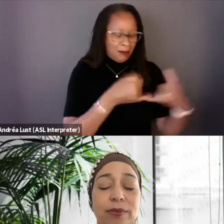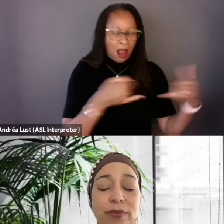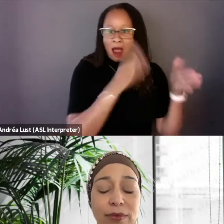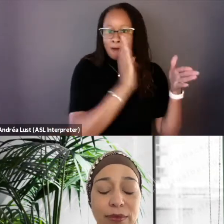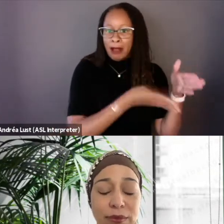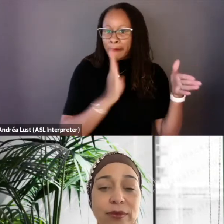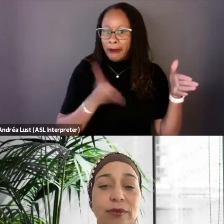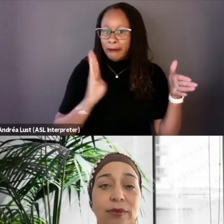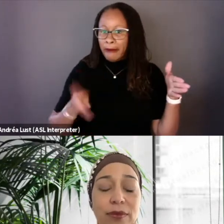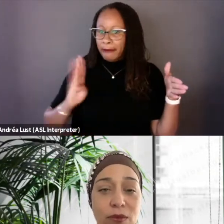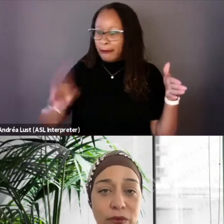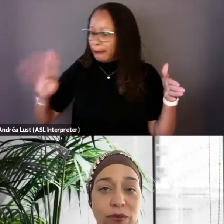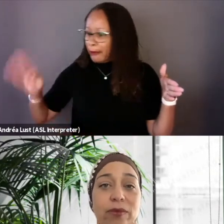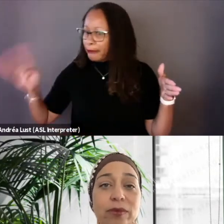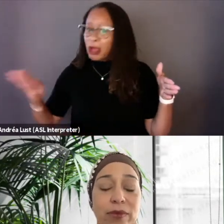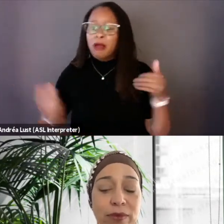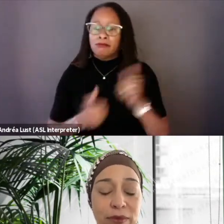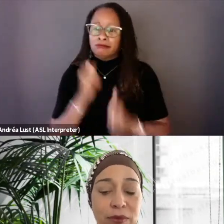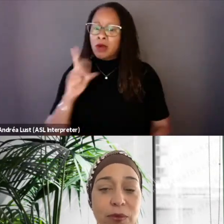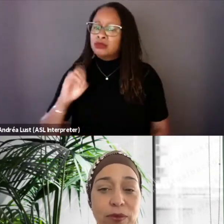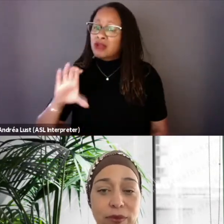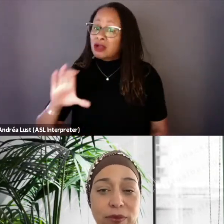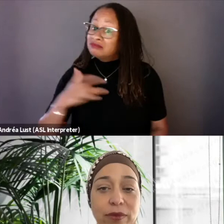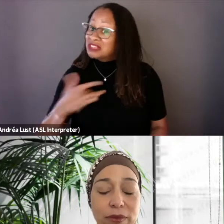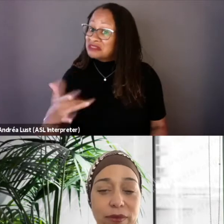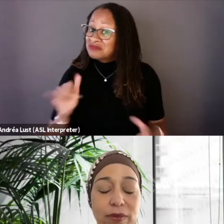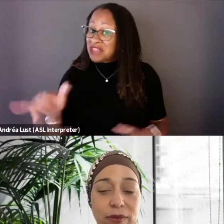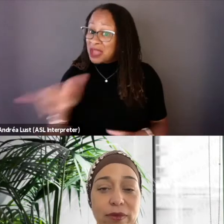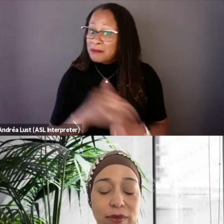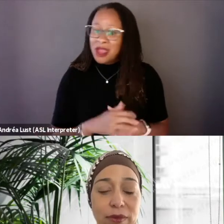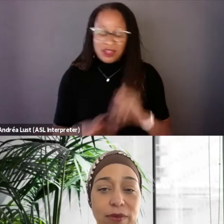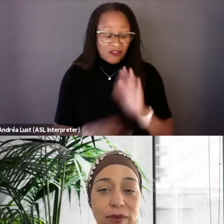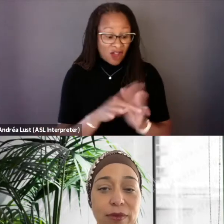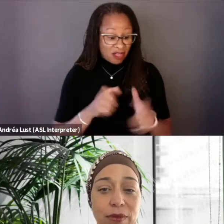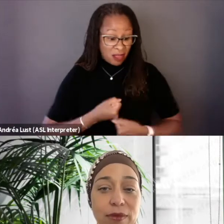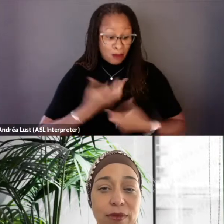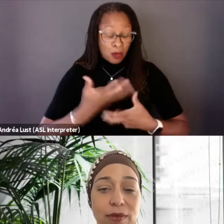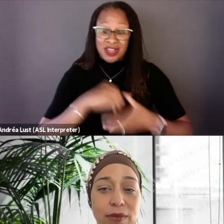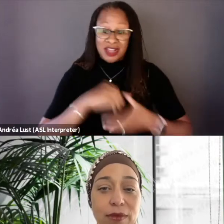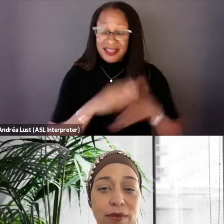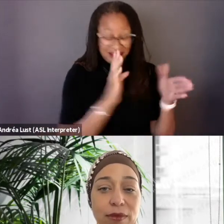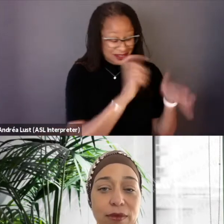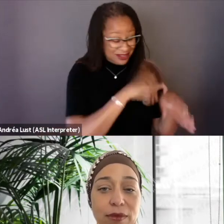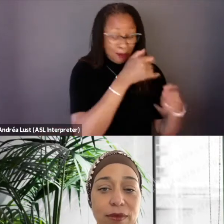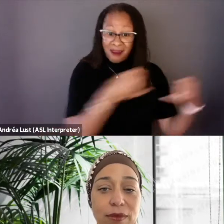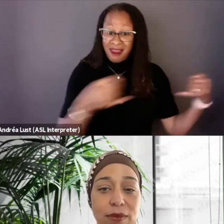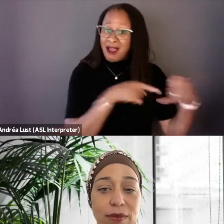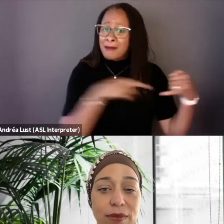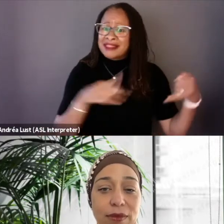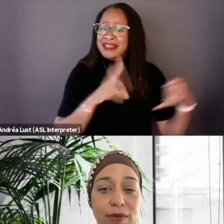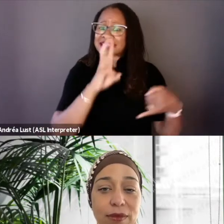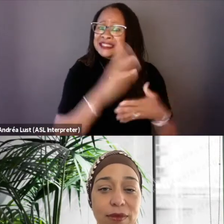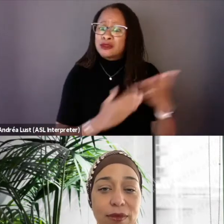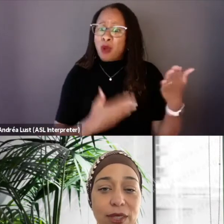which most documentaries are, you know, and then you find the emotions within the chronology. But this is a six part series, it's gotta be something different.